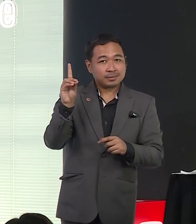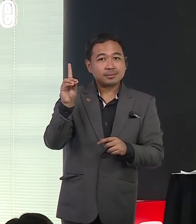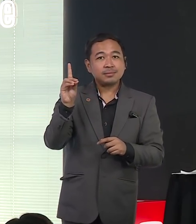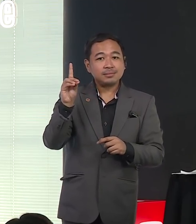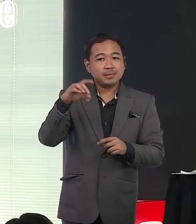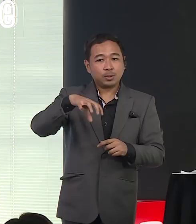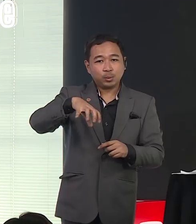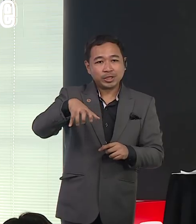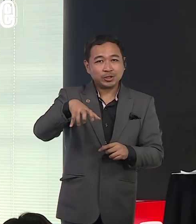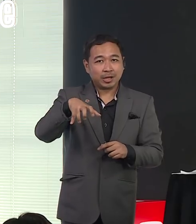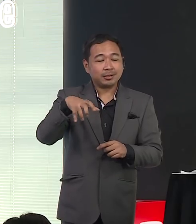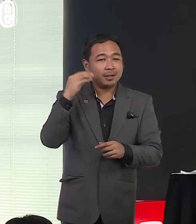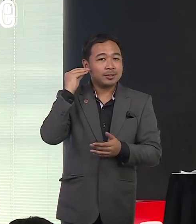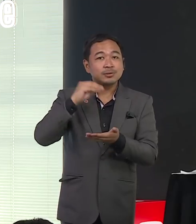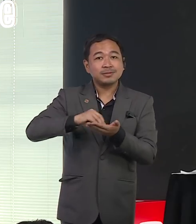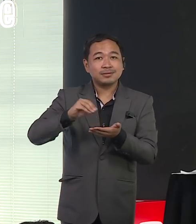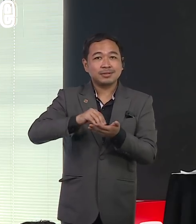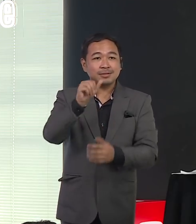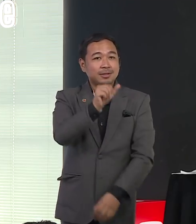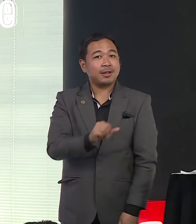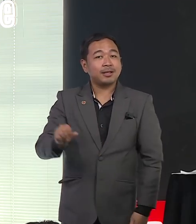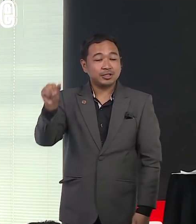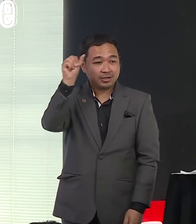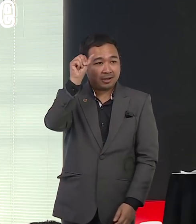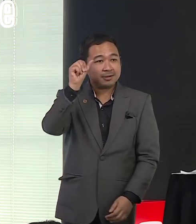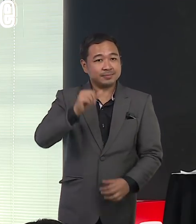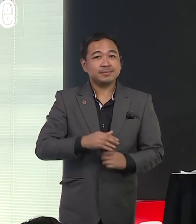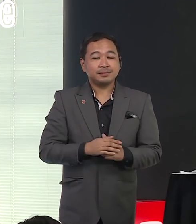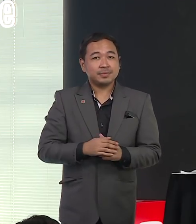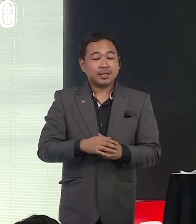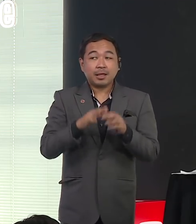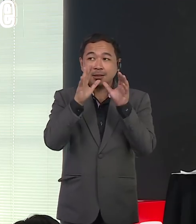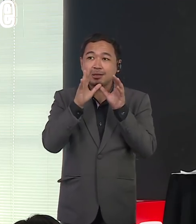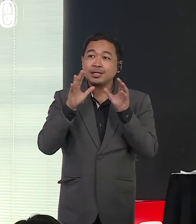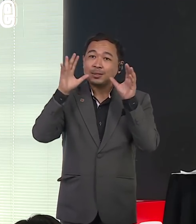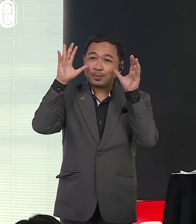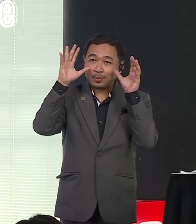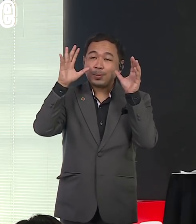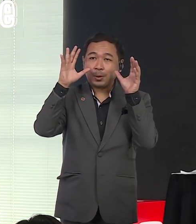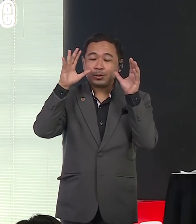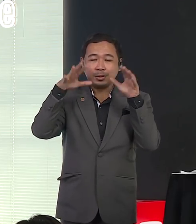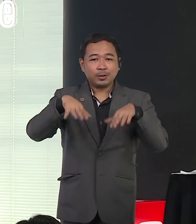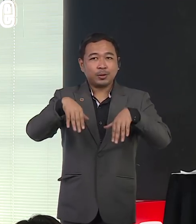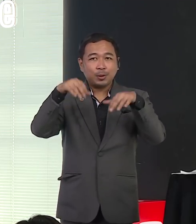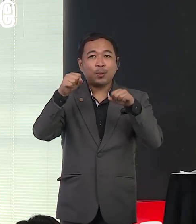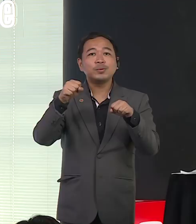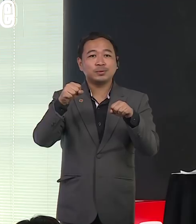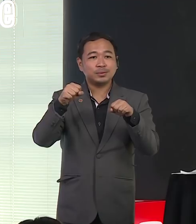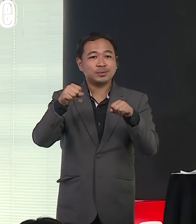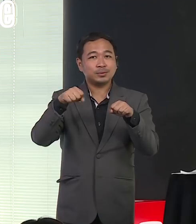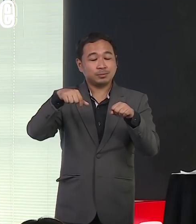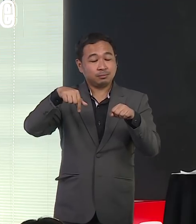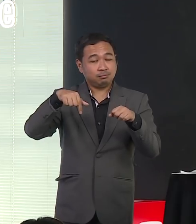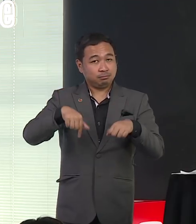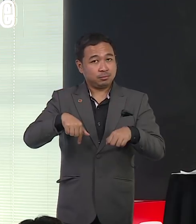My name is Yoshitaka Sugihara, head of public policy at Google in Japan. We are very glad and honored to have the world federation World Federation of